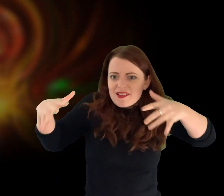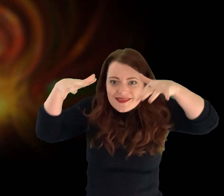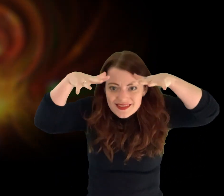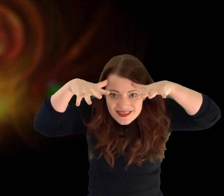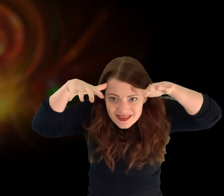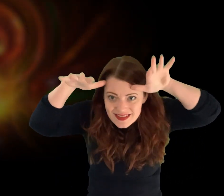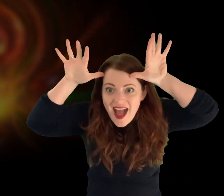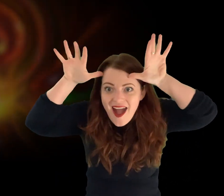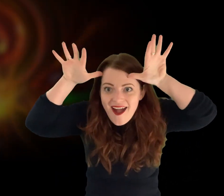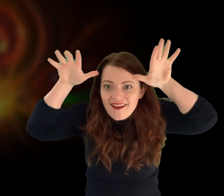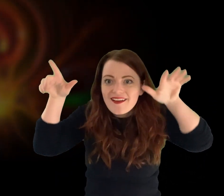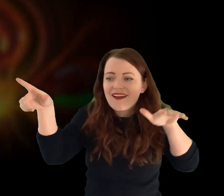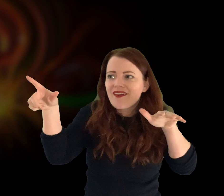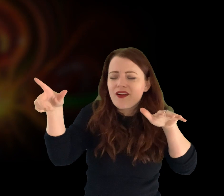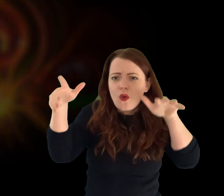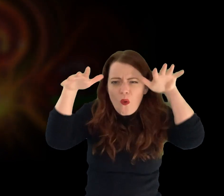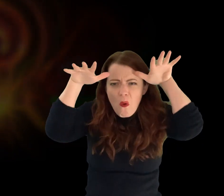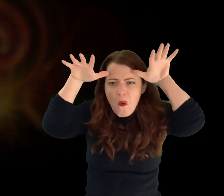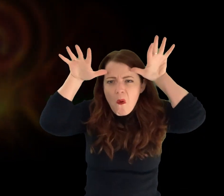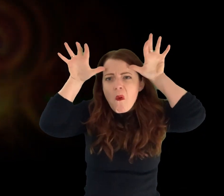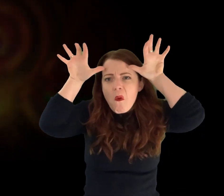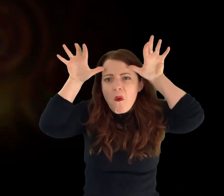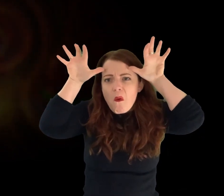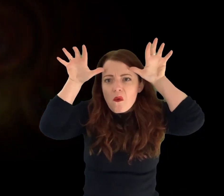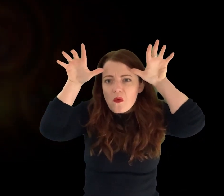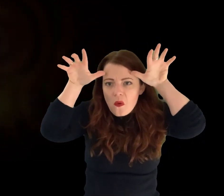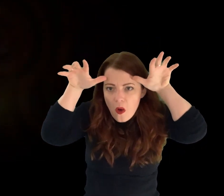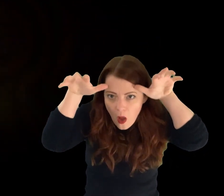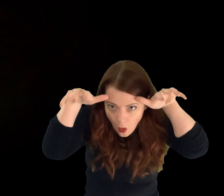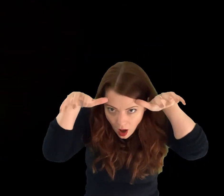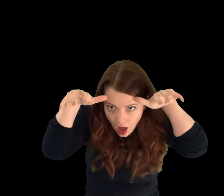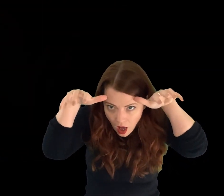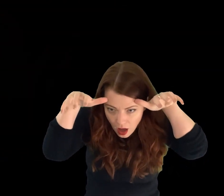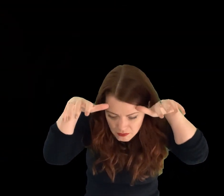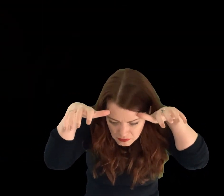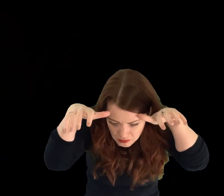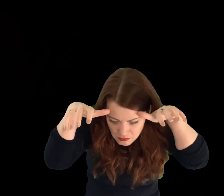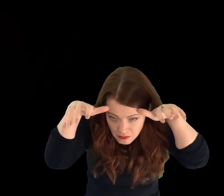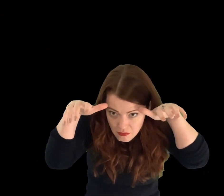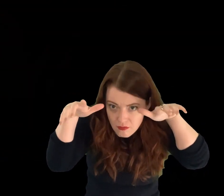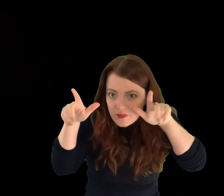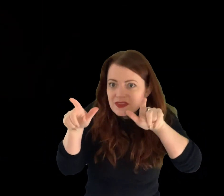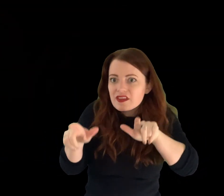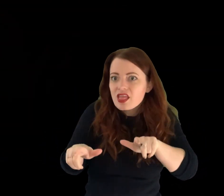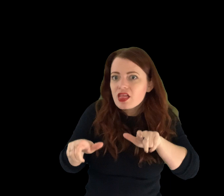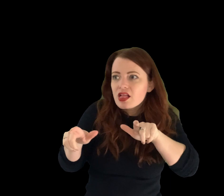stag with great horned antlers lowered down Stillness.